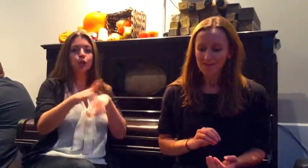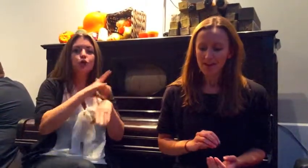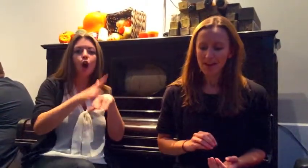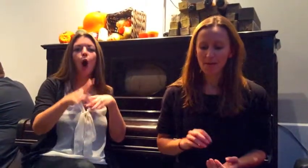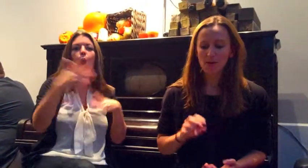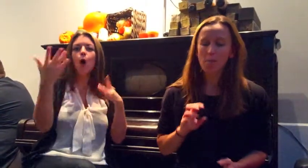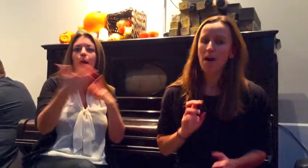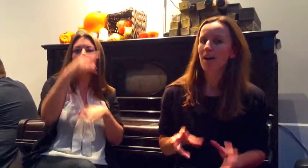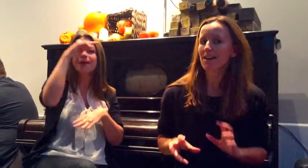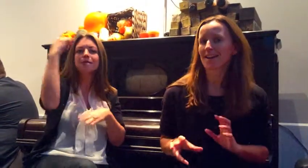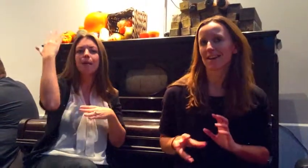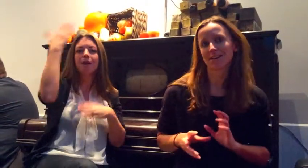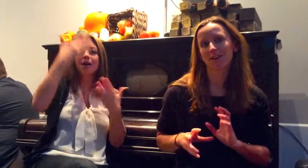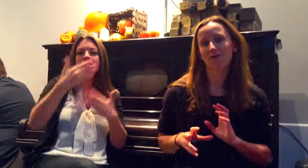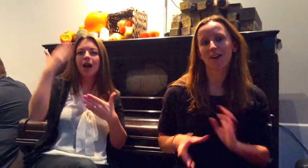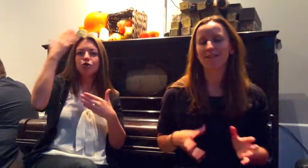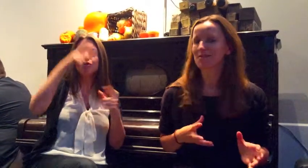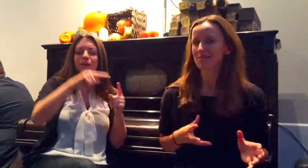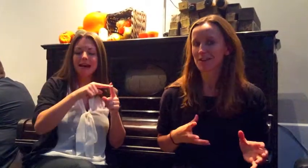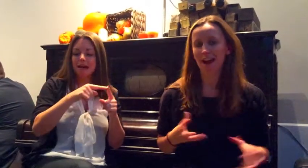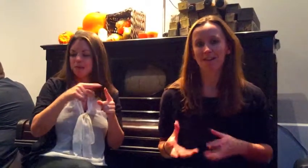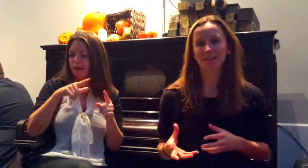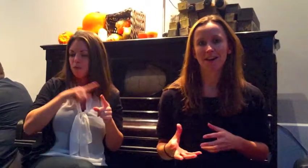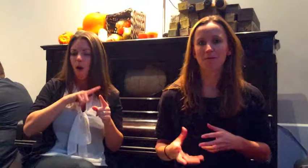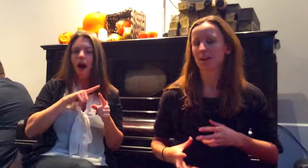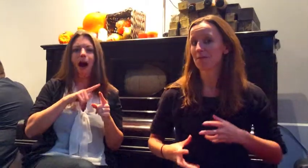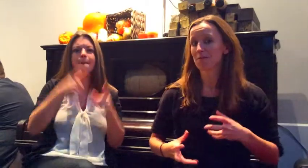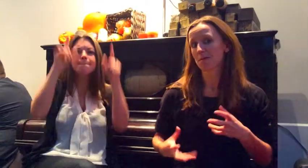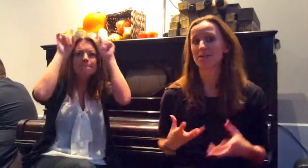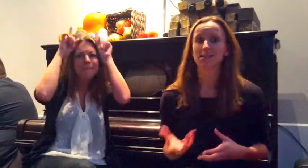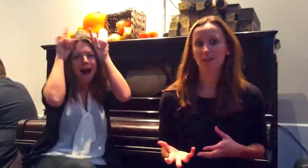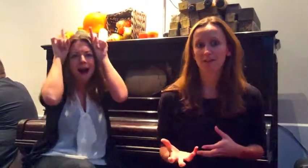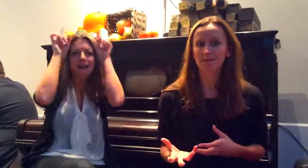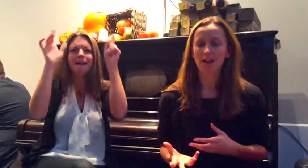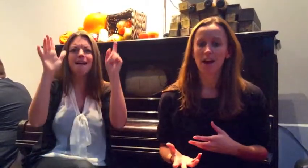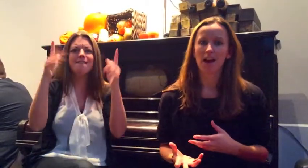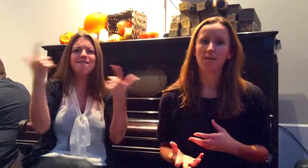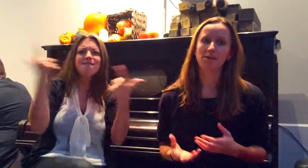and we thought Puck is a fun character, the music’s fun,